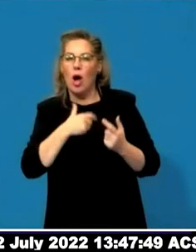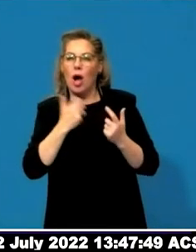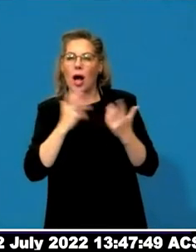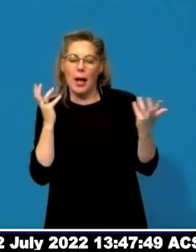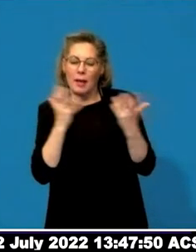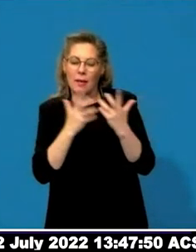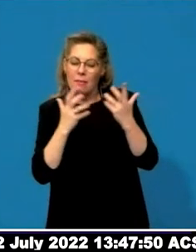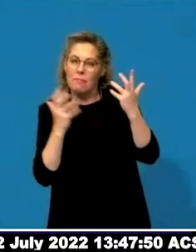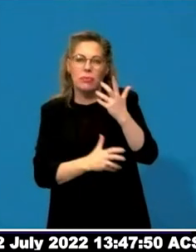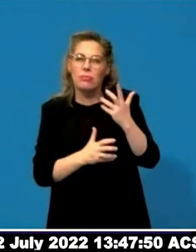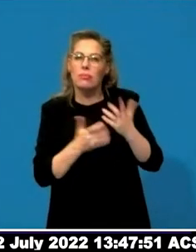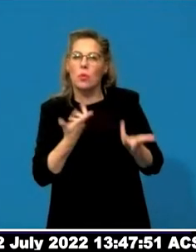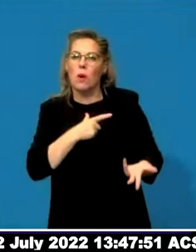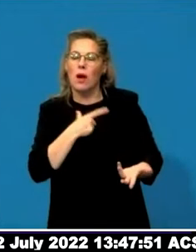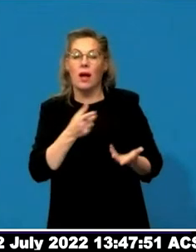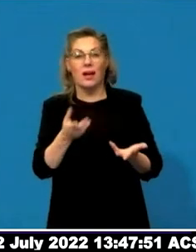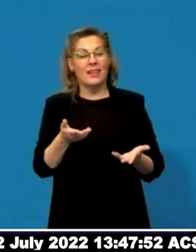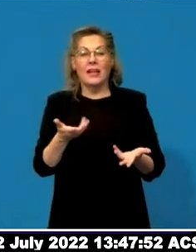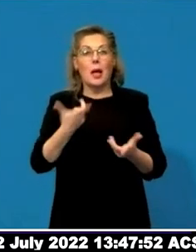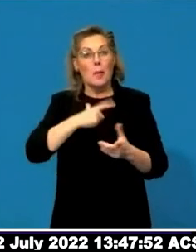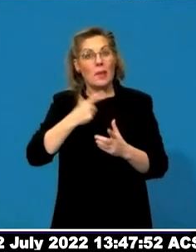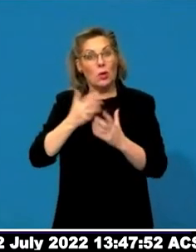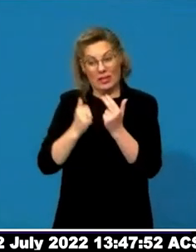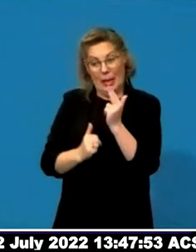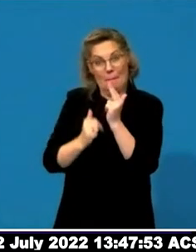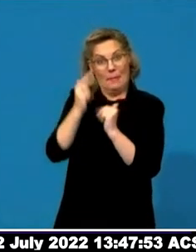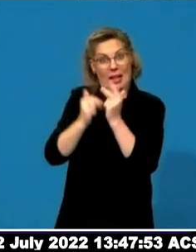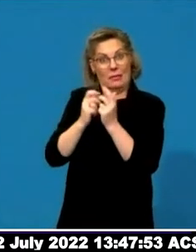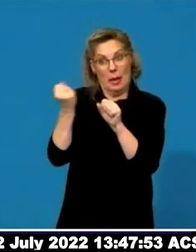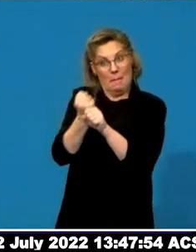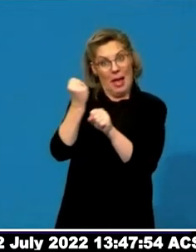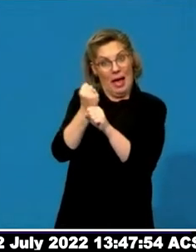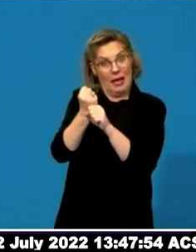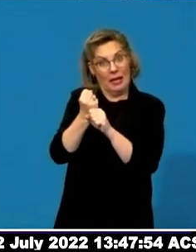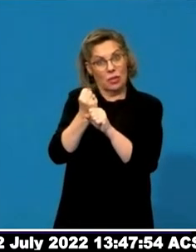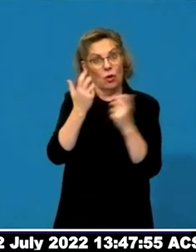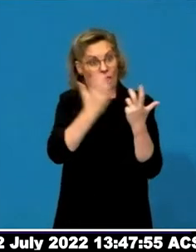It was meant for the urban - the coastal people around the urban area.